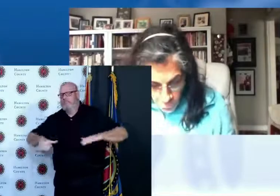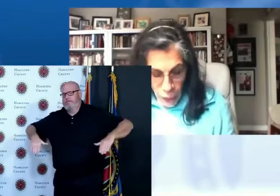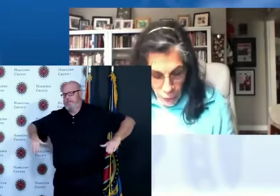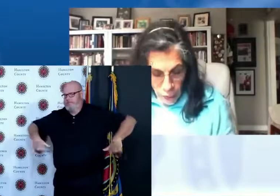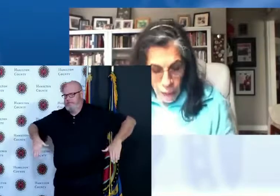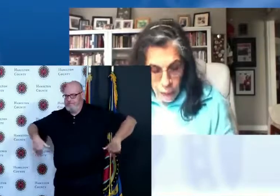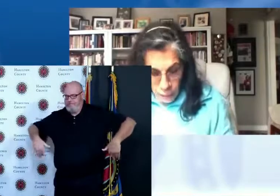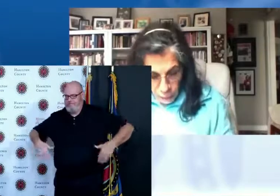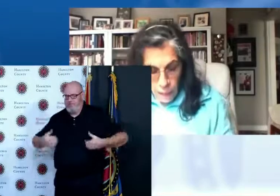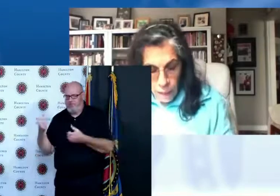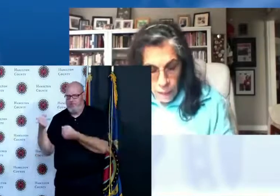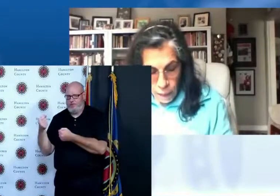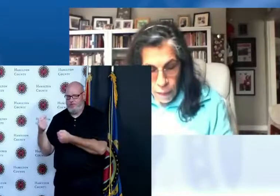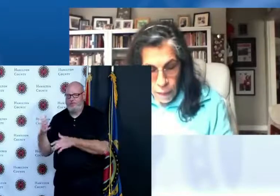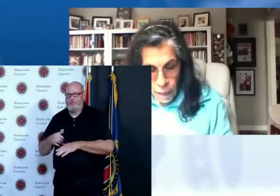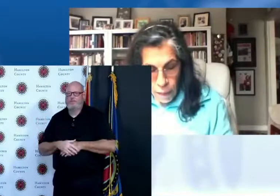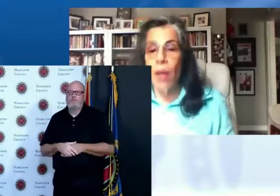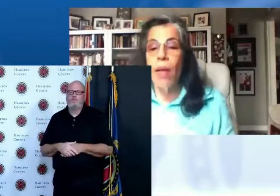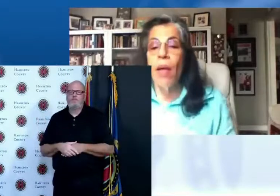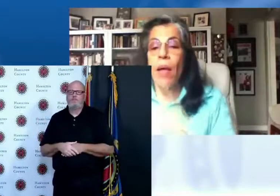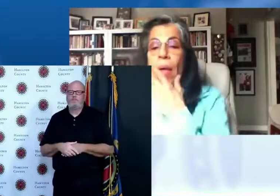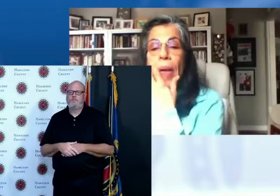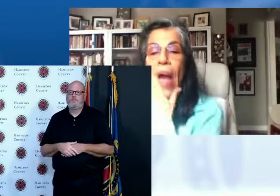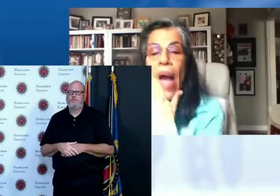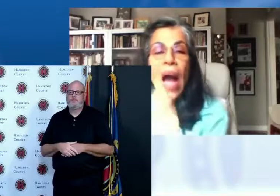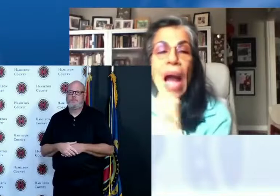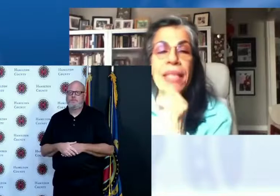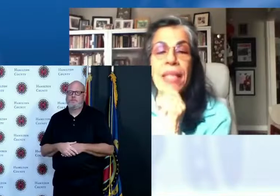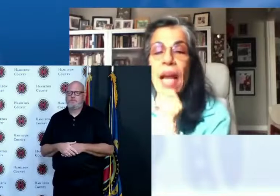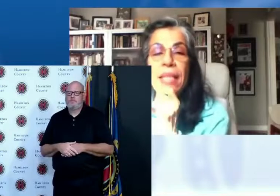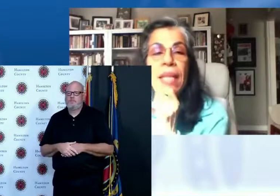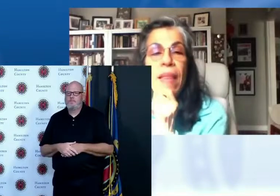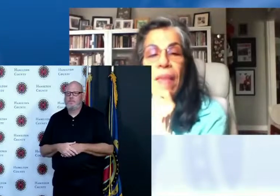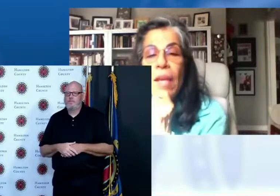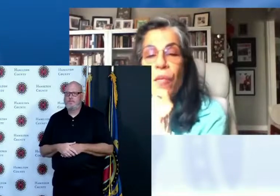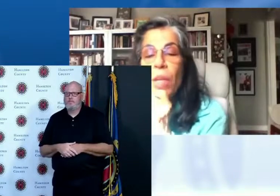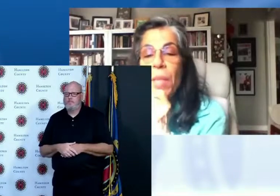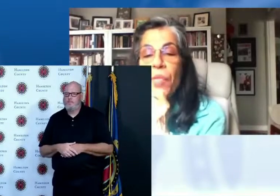okay a little bit I wanted to make sure to point that out I see I see that thank you very much